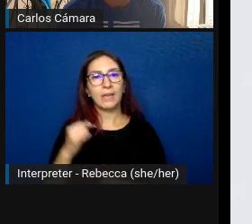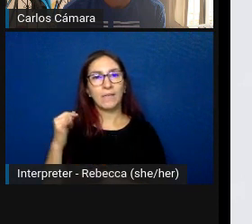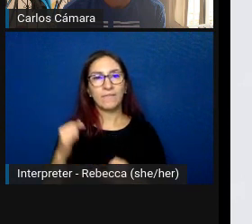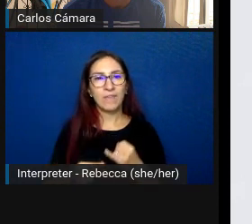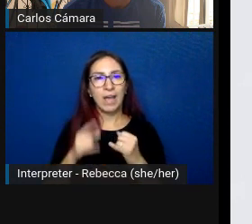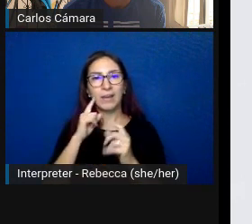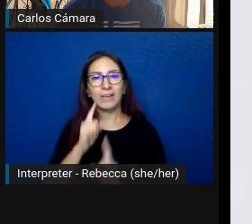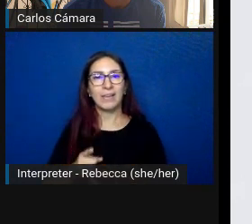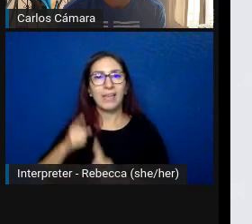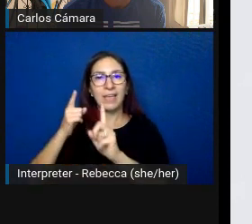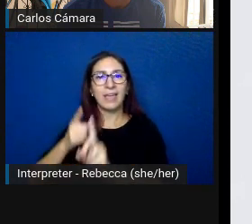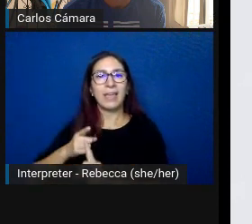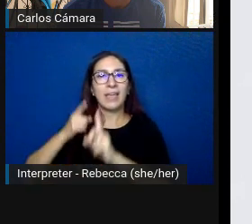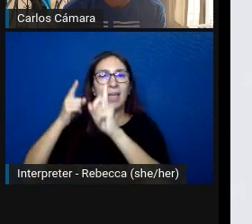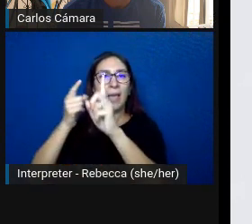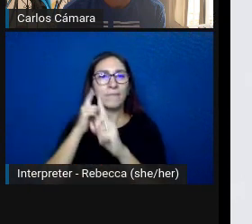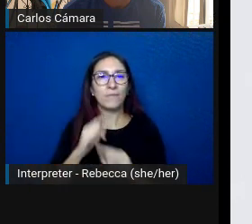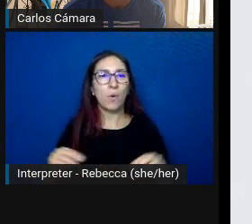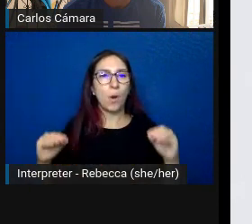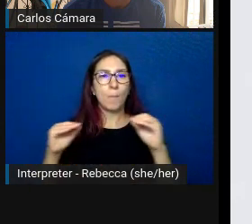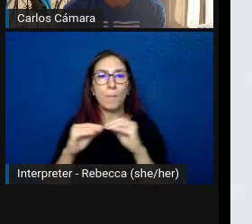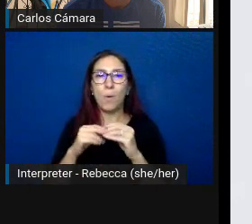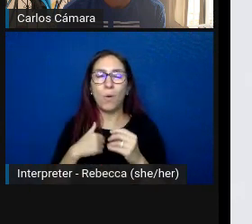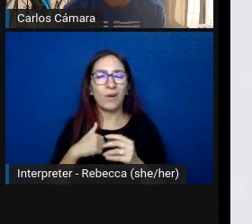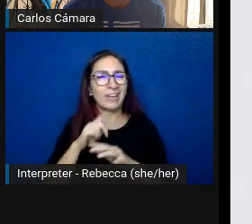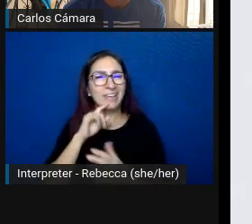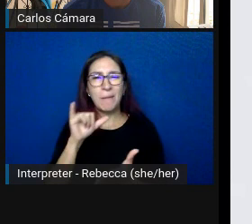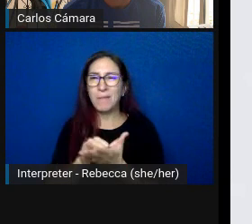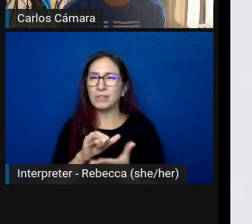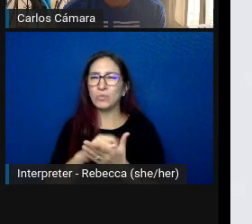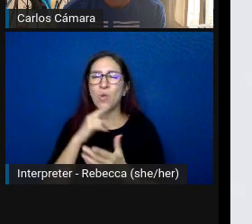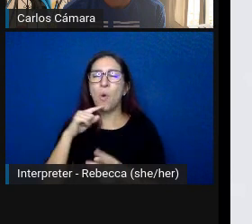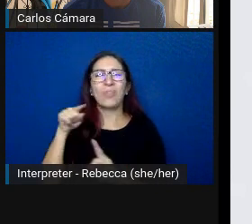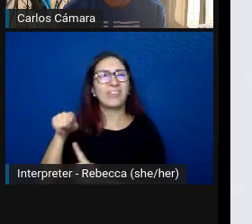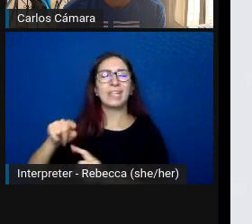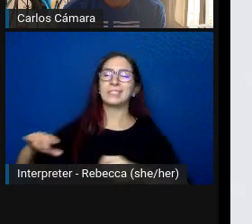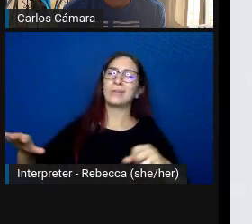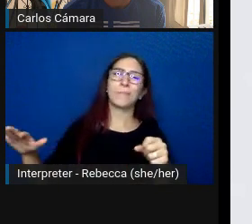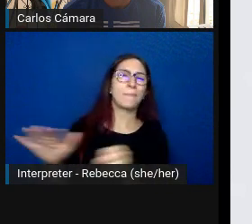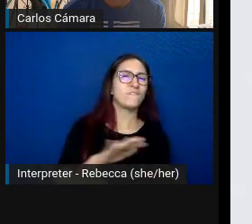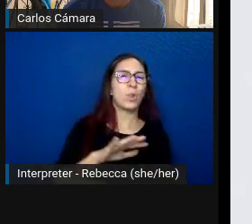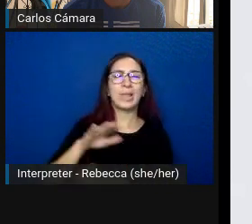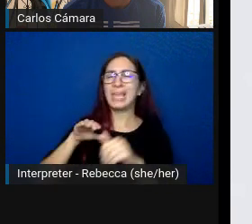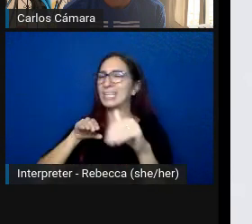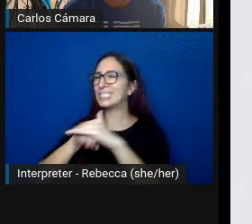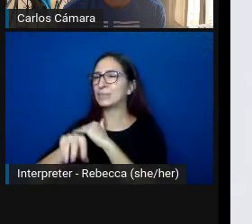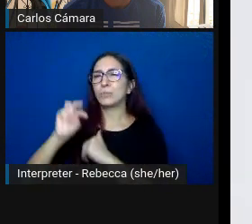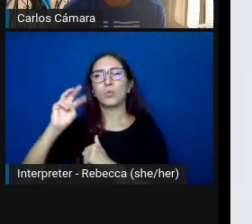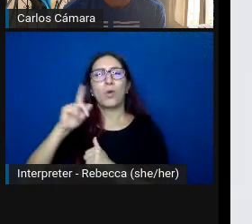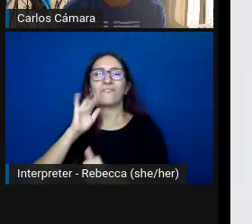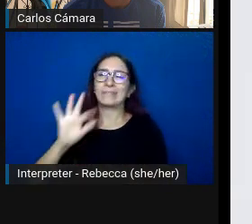is fully accessible because it is not. There are always issues and you know when working in accessibility,